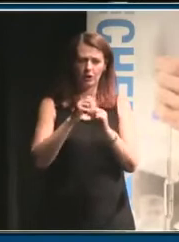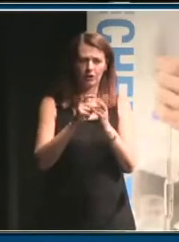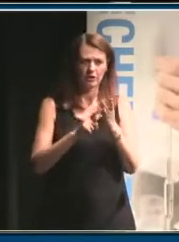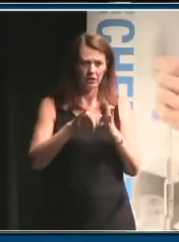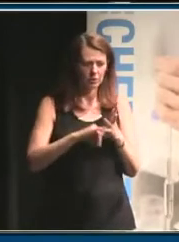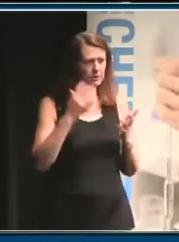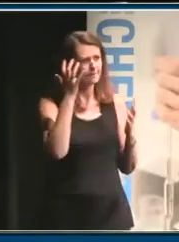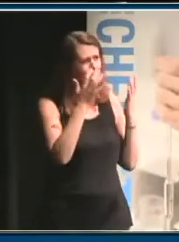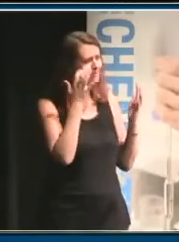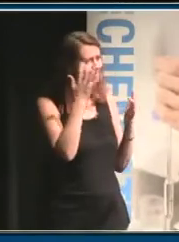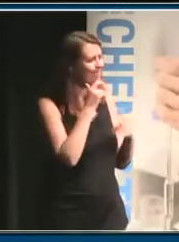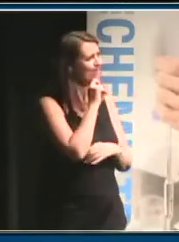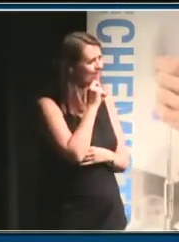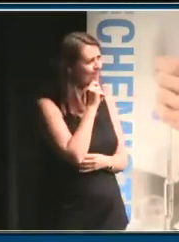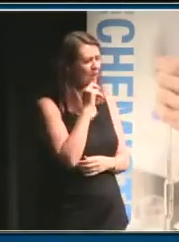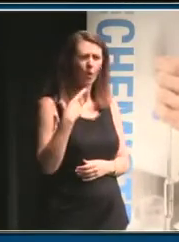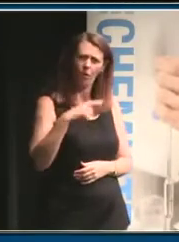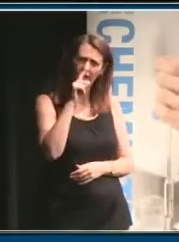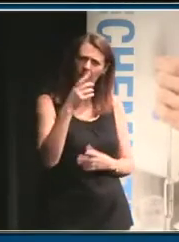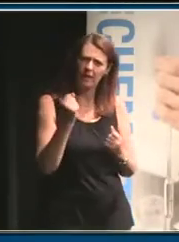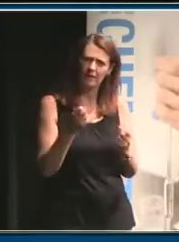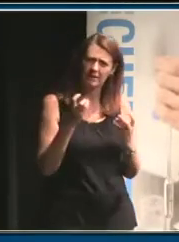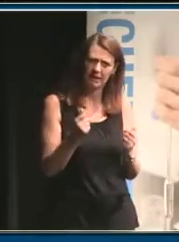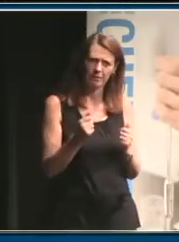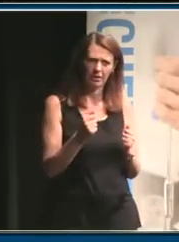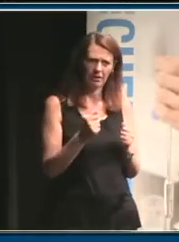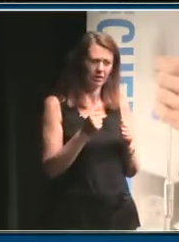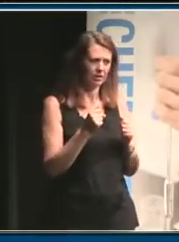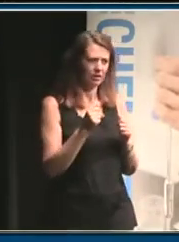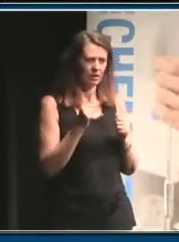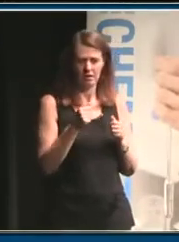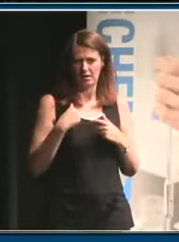about that and I’m saying “Why can't we have a street Zamboni?” I’m a hockey player from Boston,